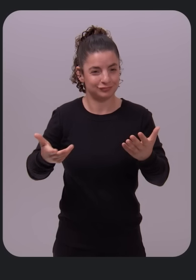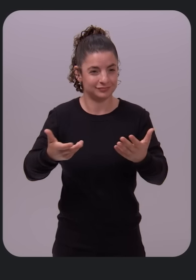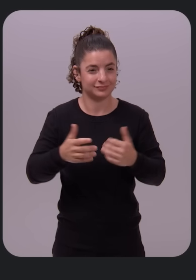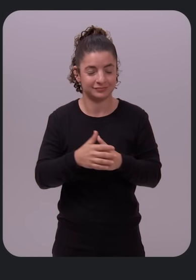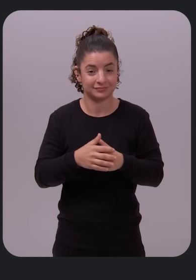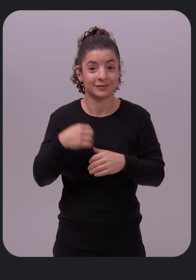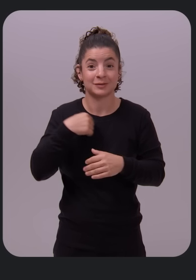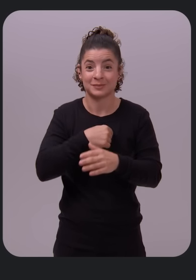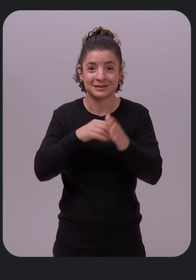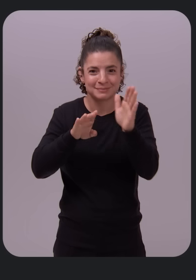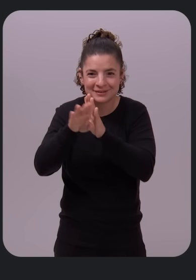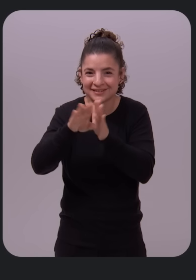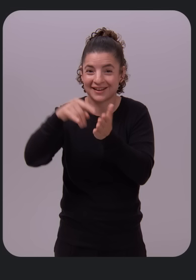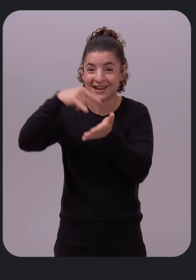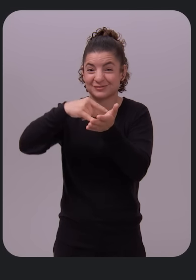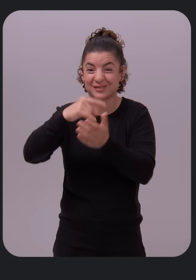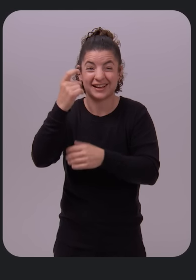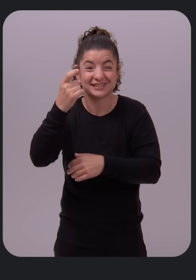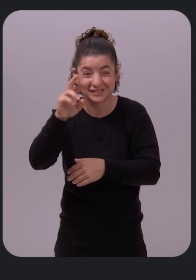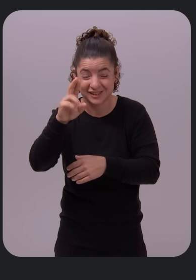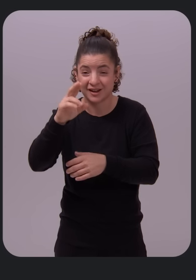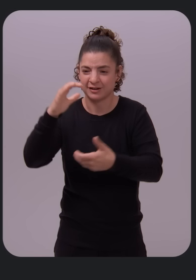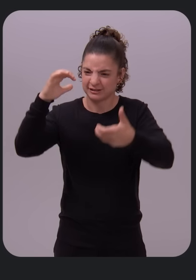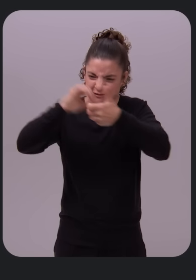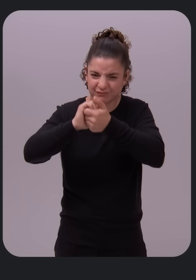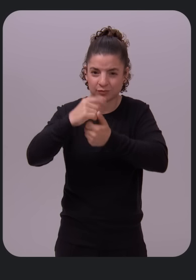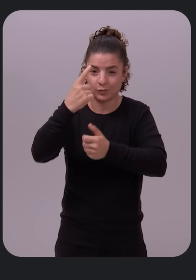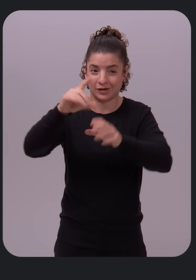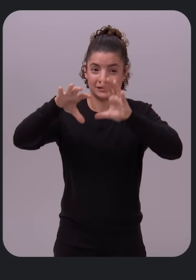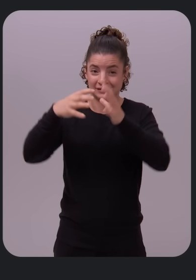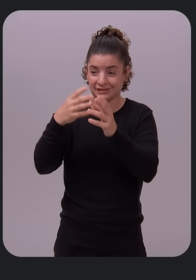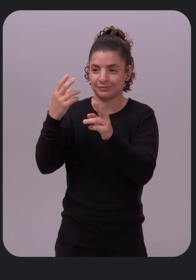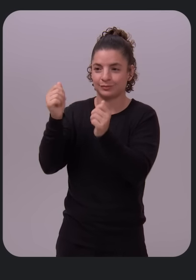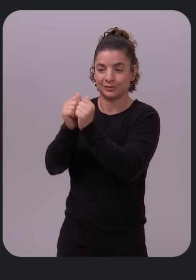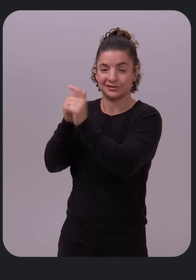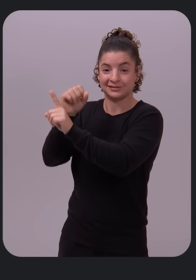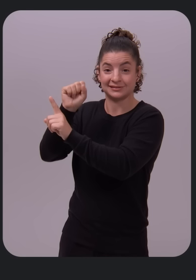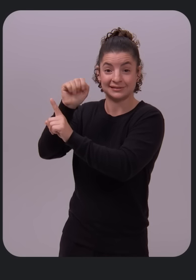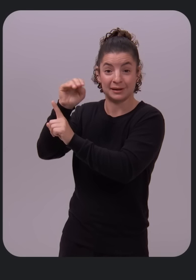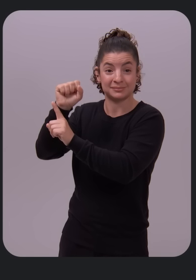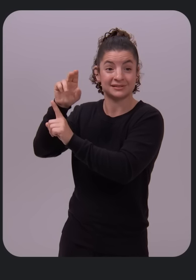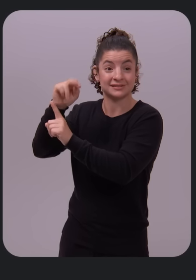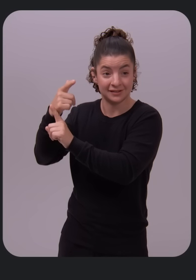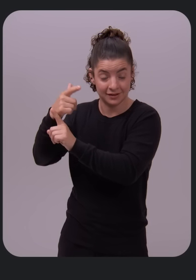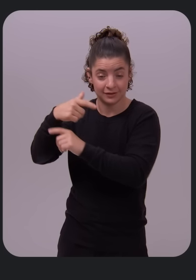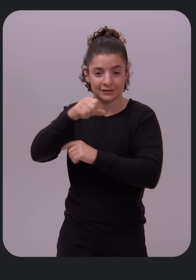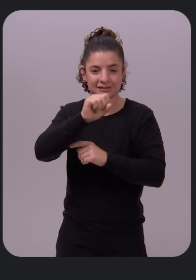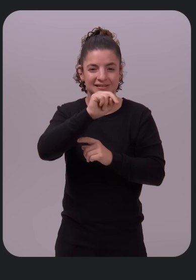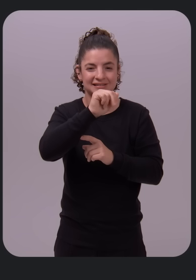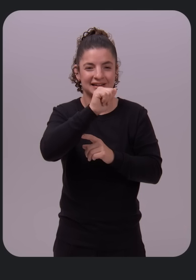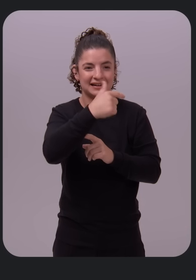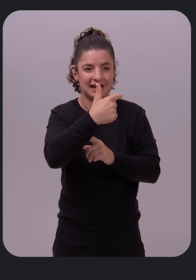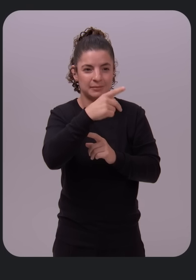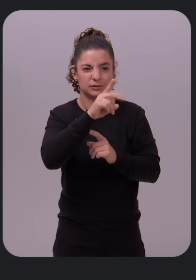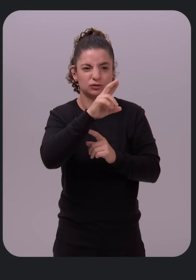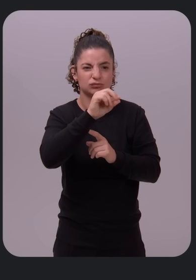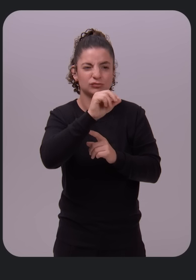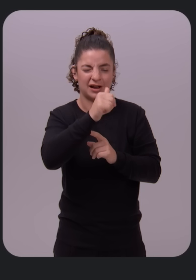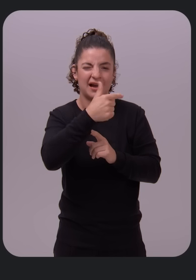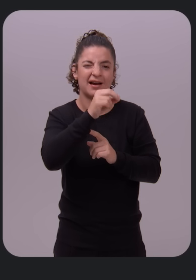We built Android XR together, as one team, with Samsung, and optimized it for Snapdragon with Qualcomm.